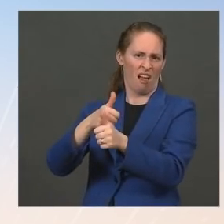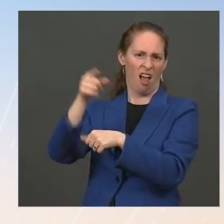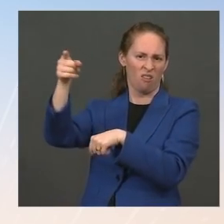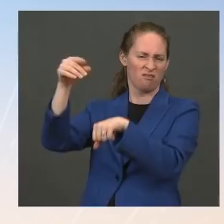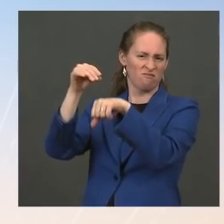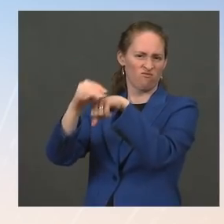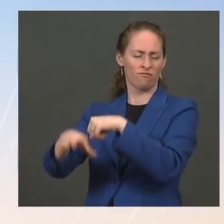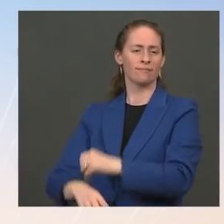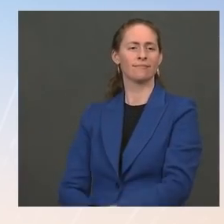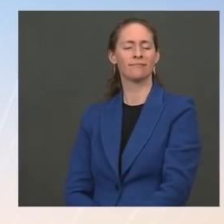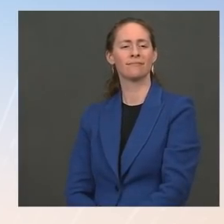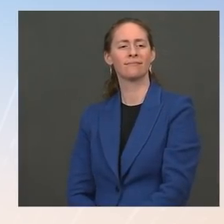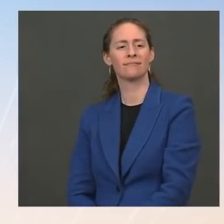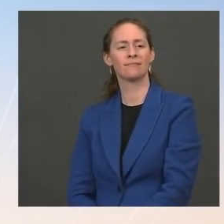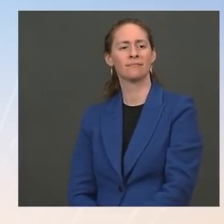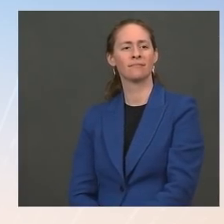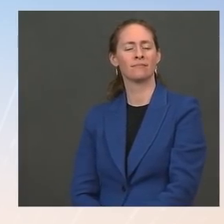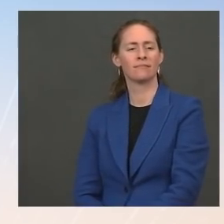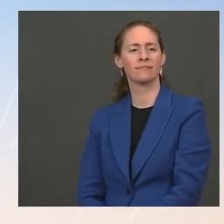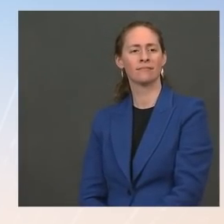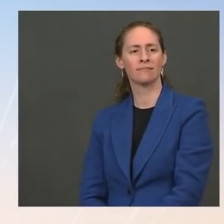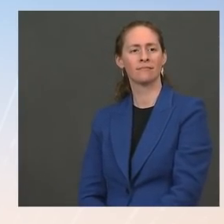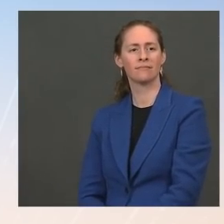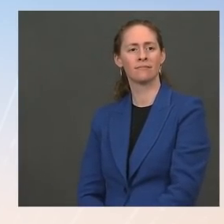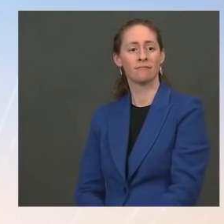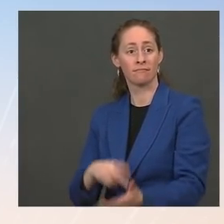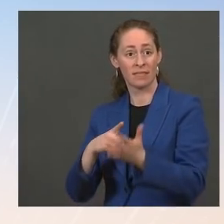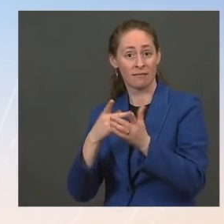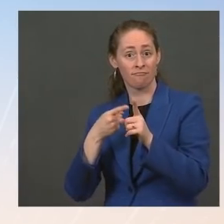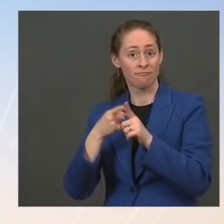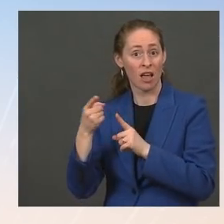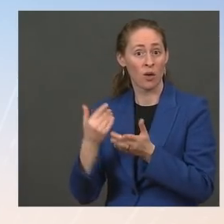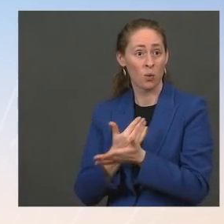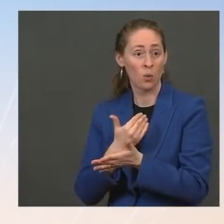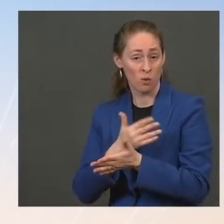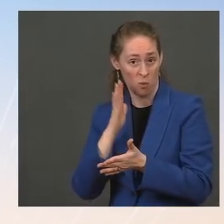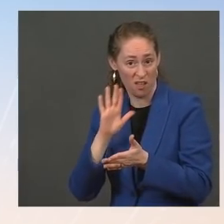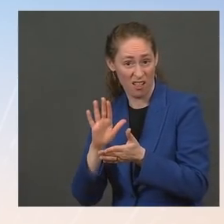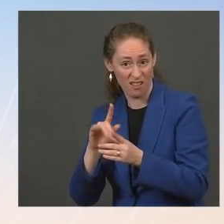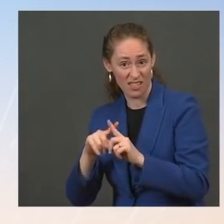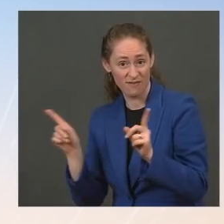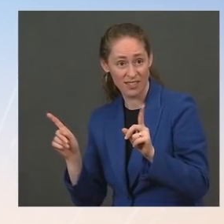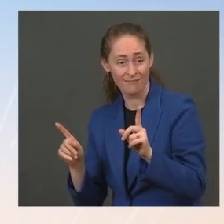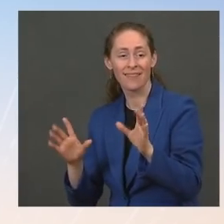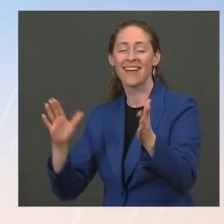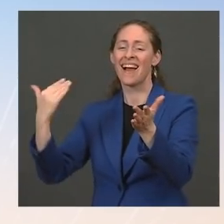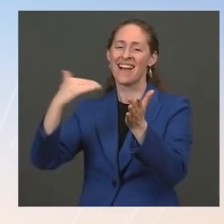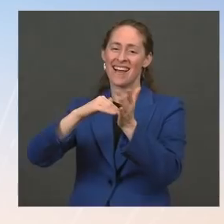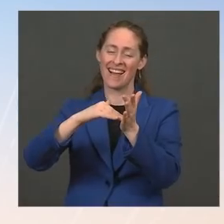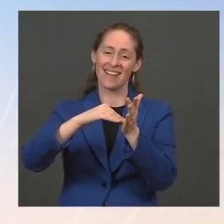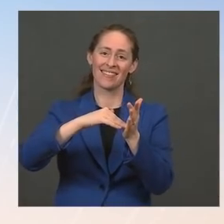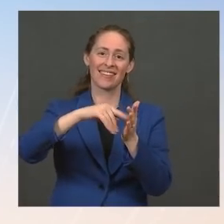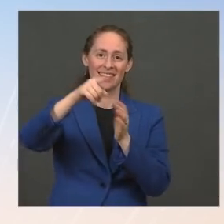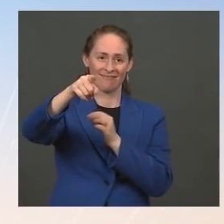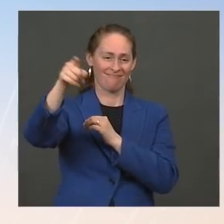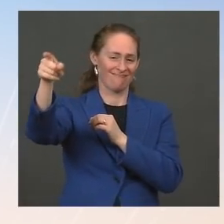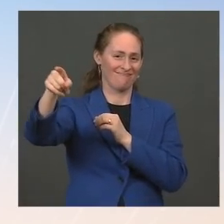Ms. Psaki: Again, we rely on what public health officials would advise based on any new variant,